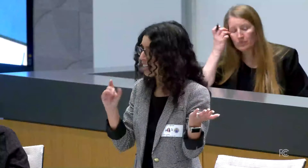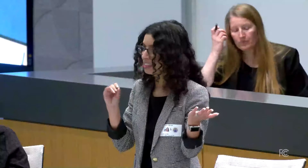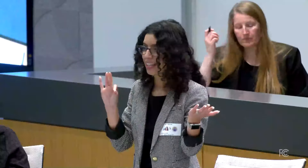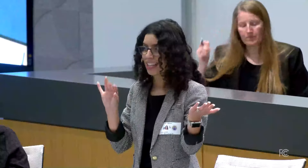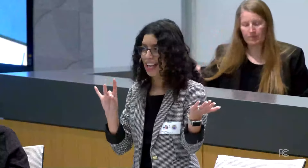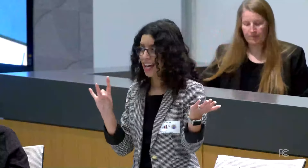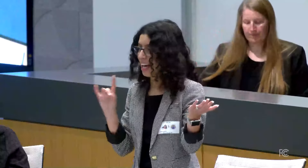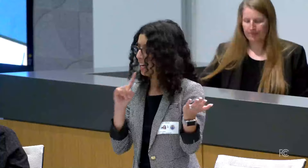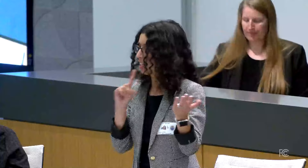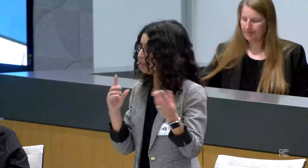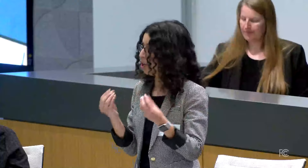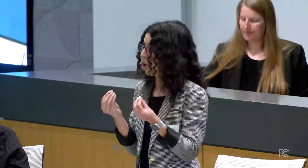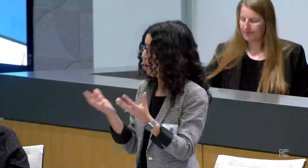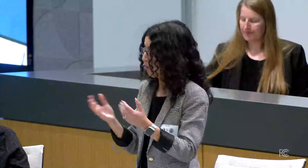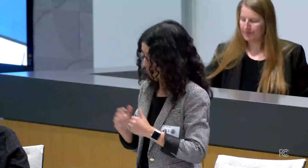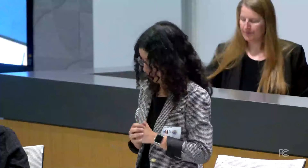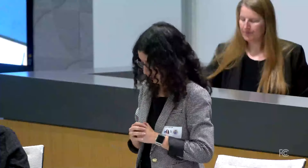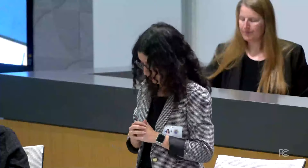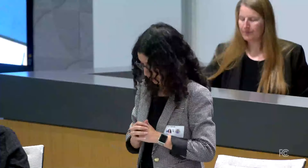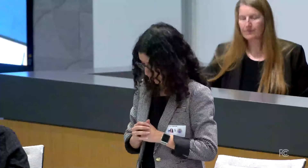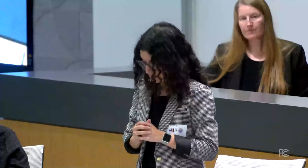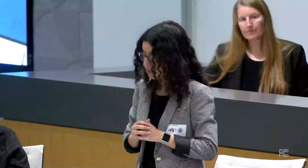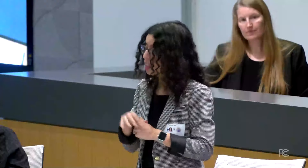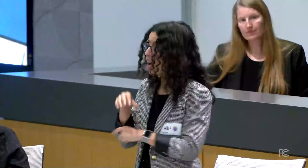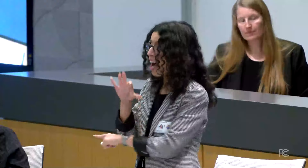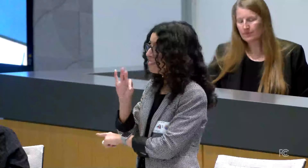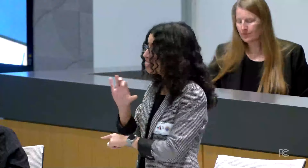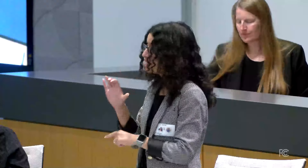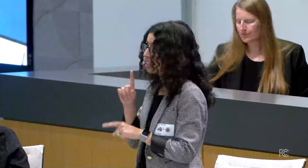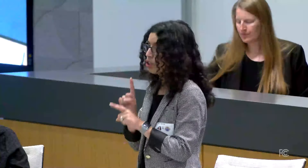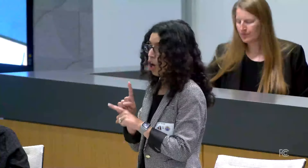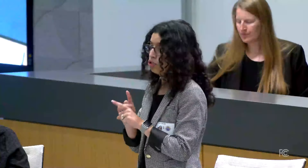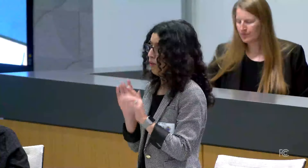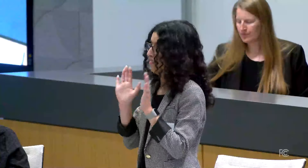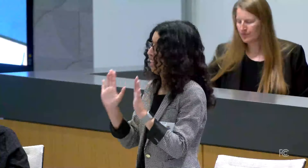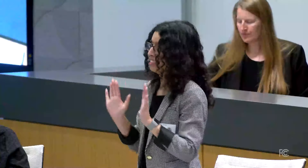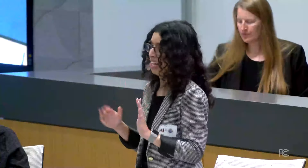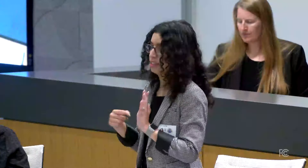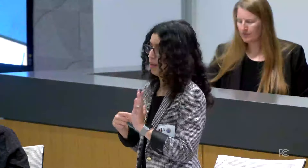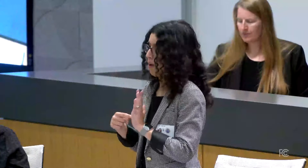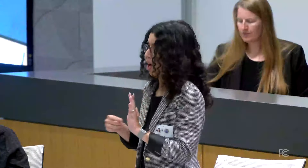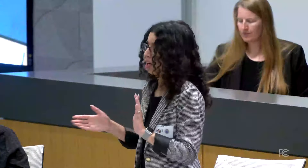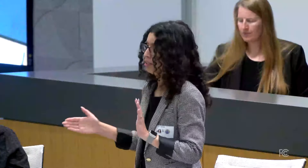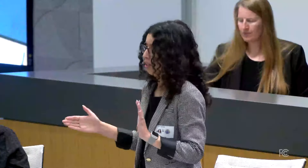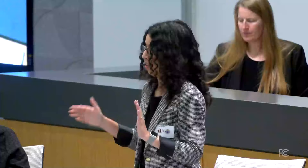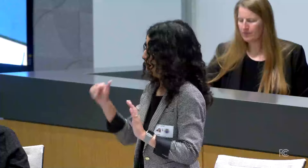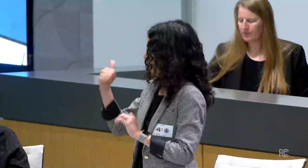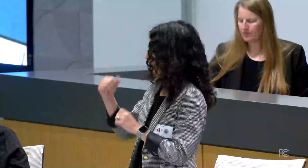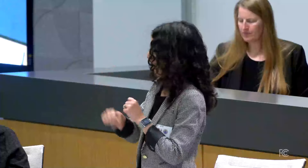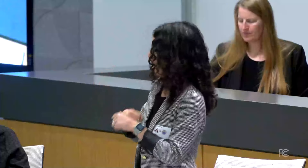SERVICE IS NOT TRULY